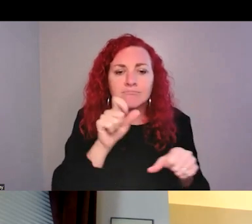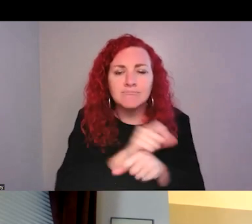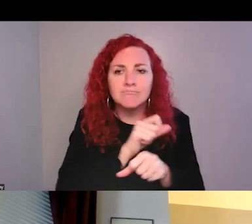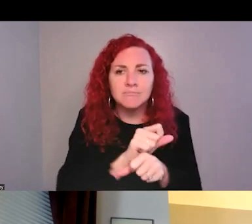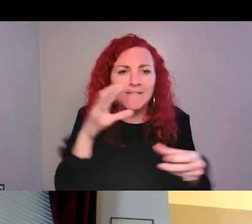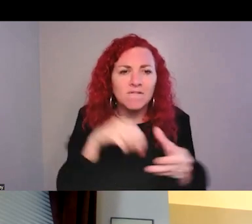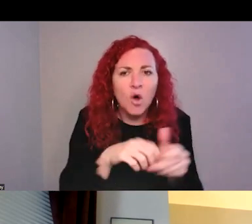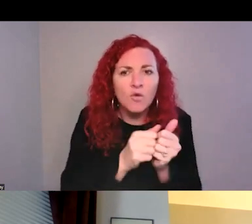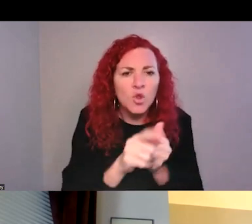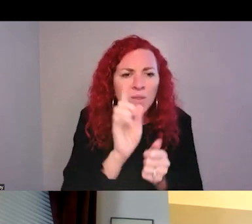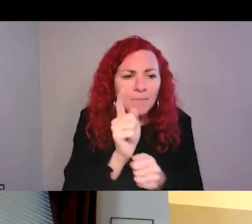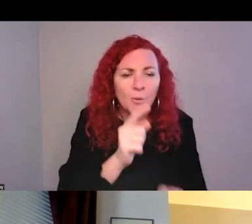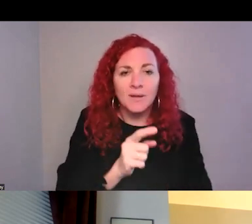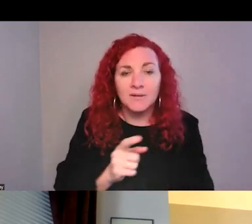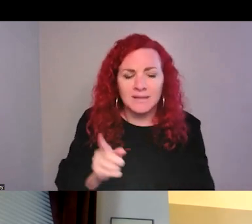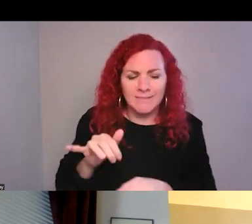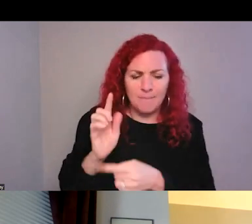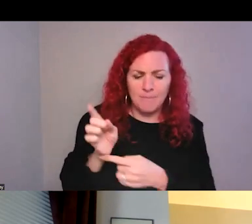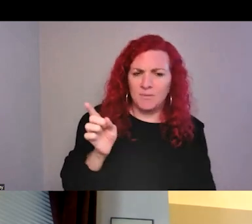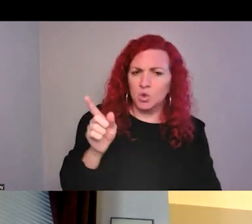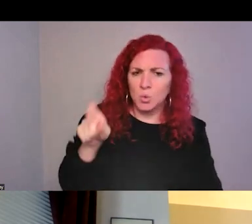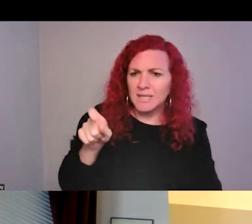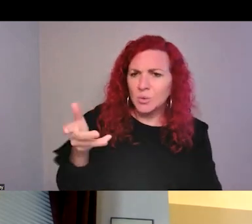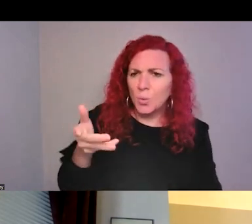: WHAT IN THIS MOMENT DO YOU NEED?